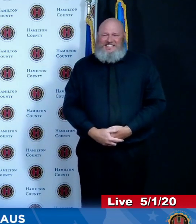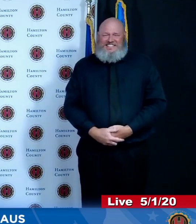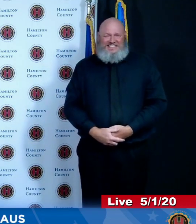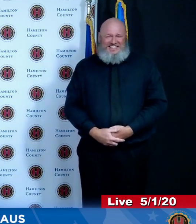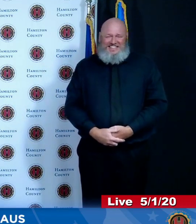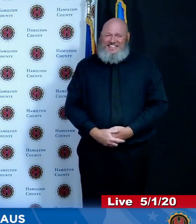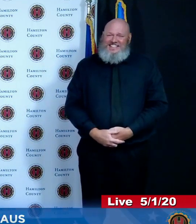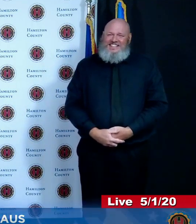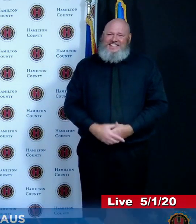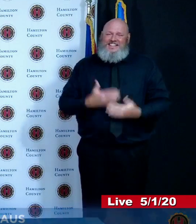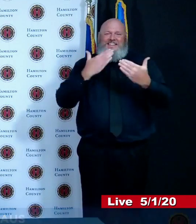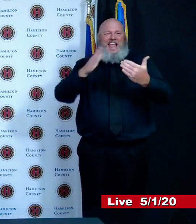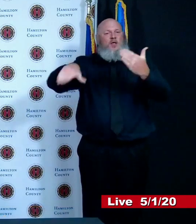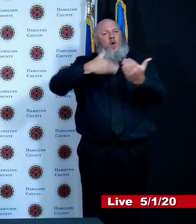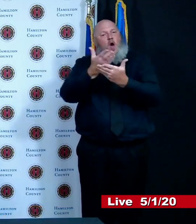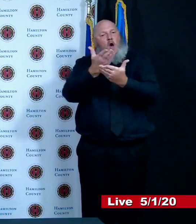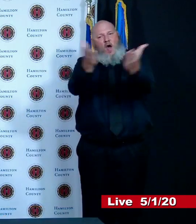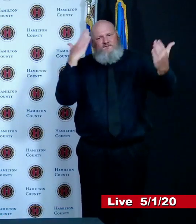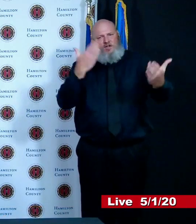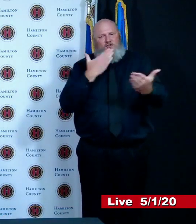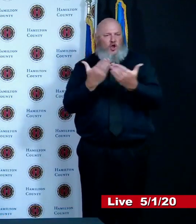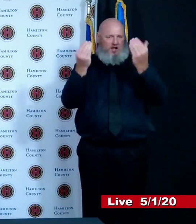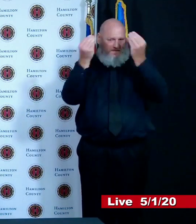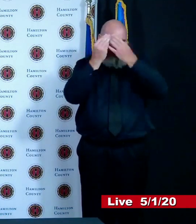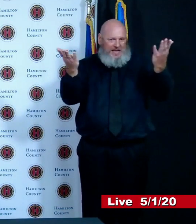all we have a good weekend we'll see you on Monday